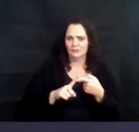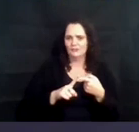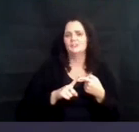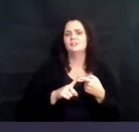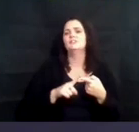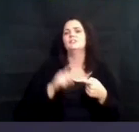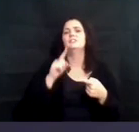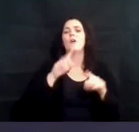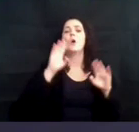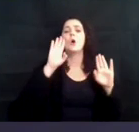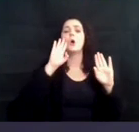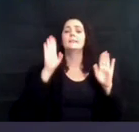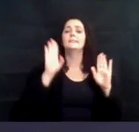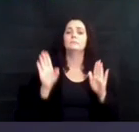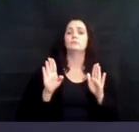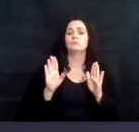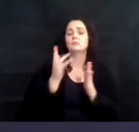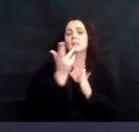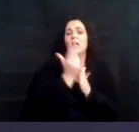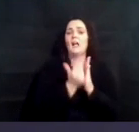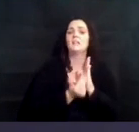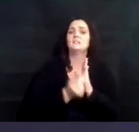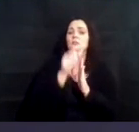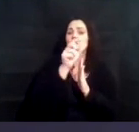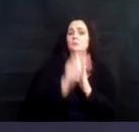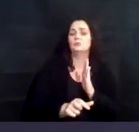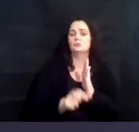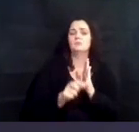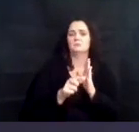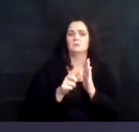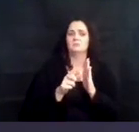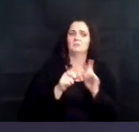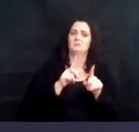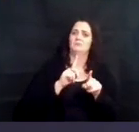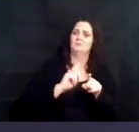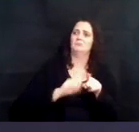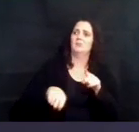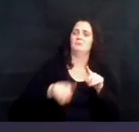associated with drawing who is probably most well known internationally.